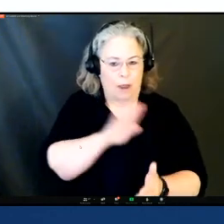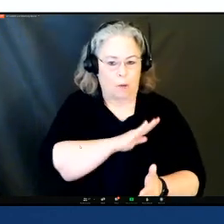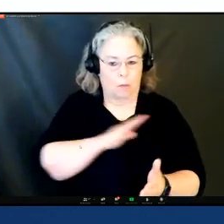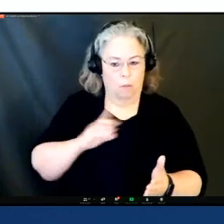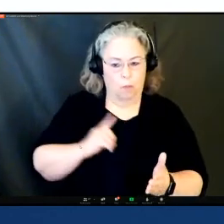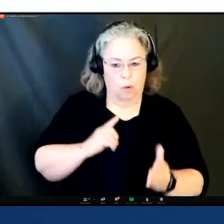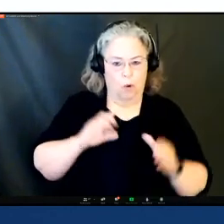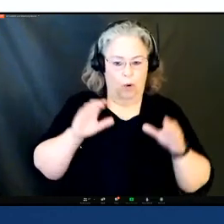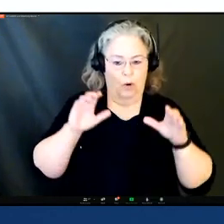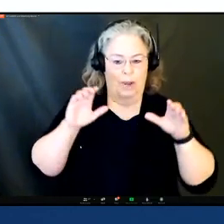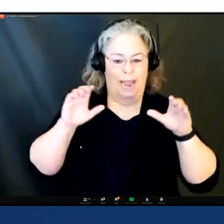September budget hearings.